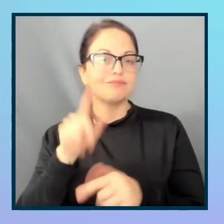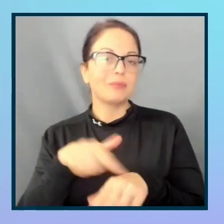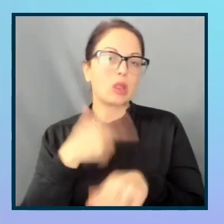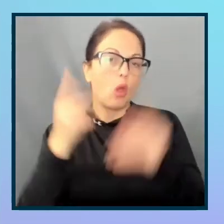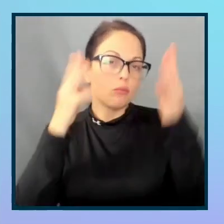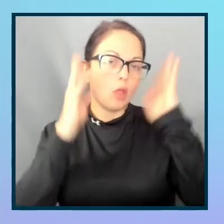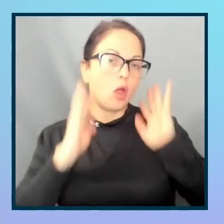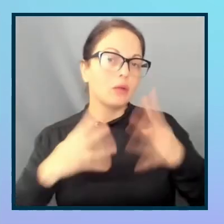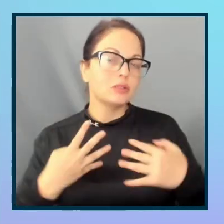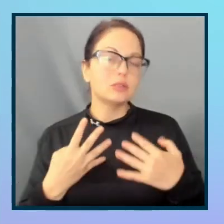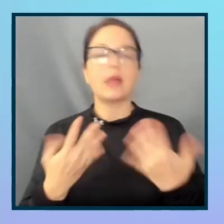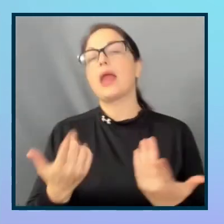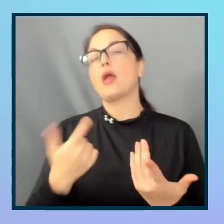and I'm wearing a black turtleneck.